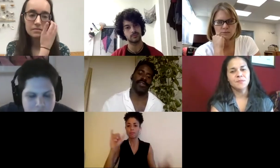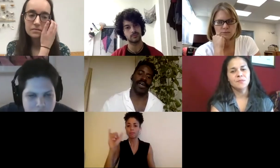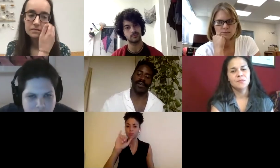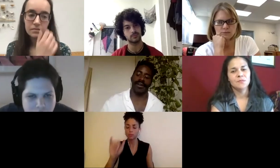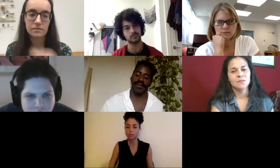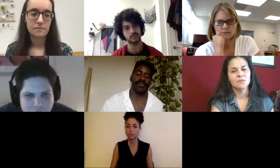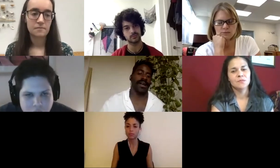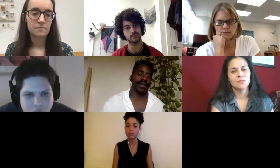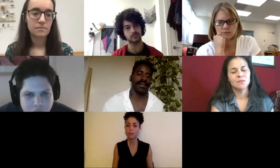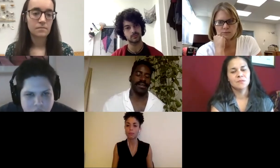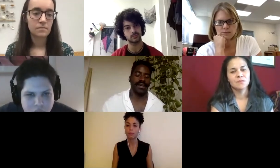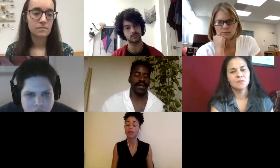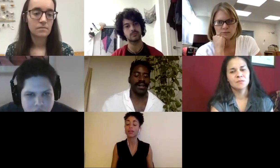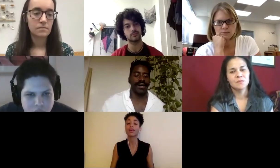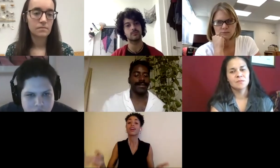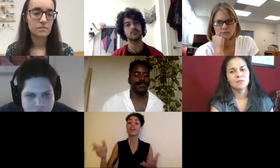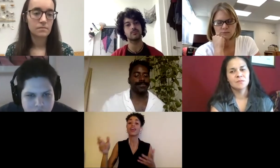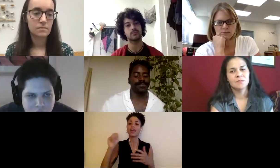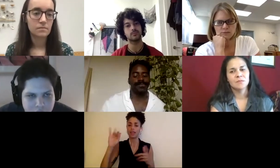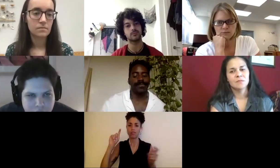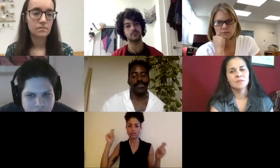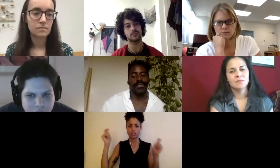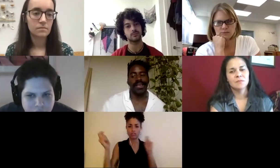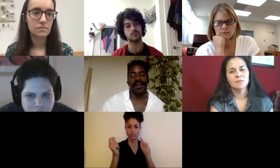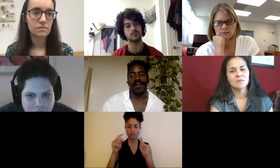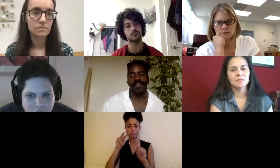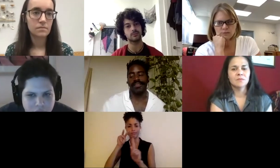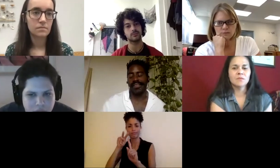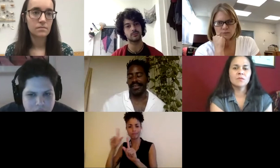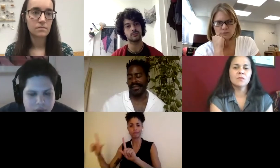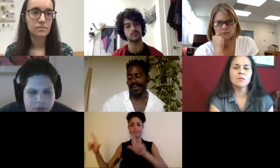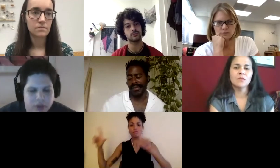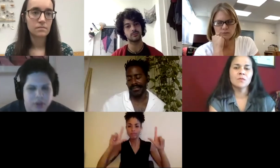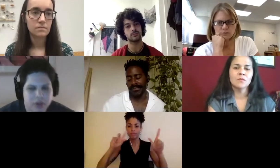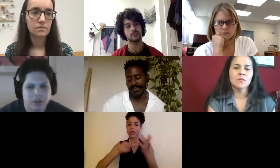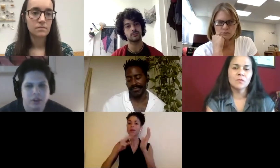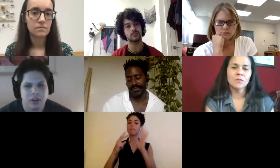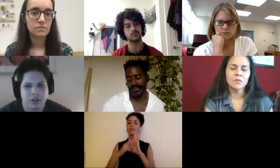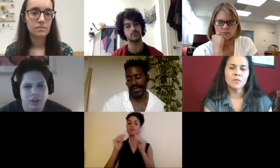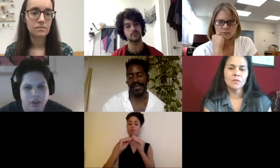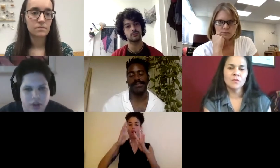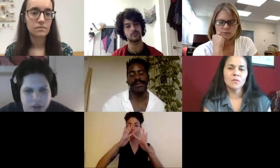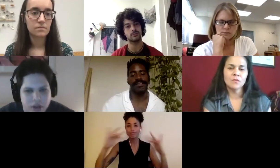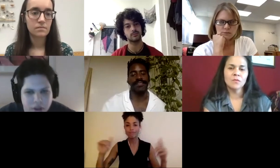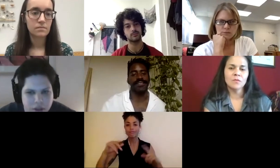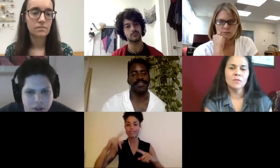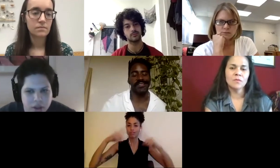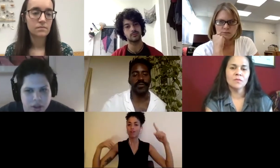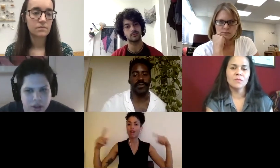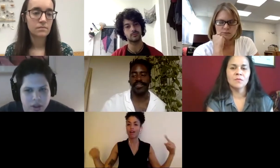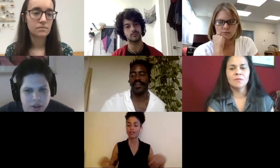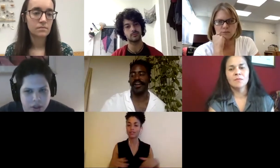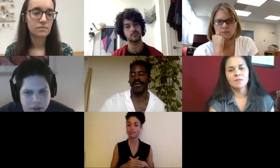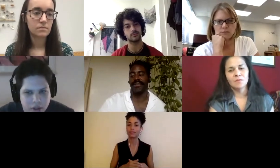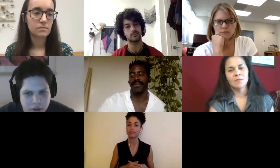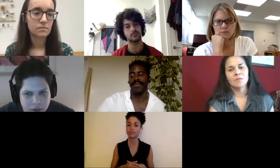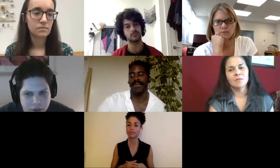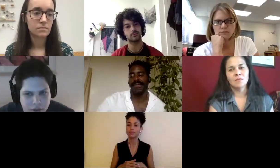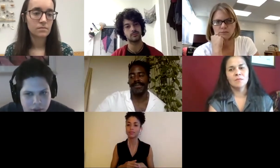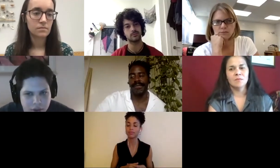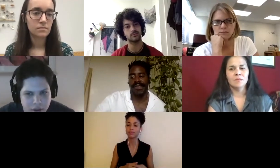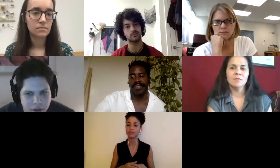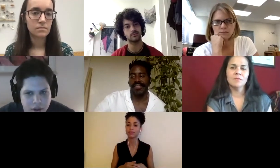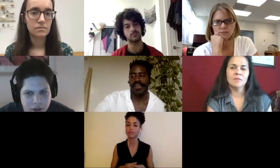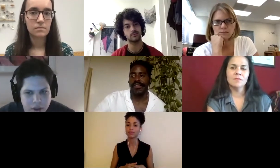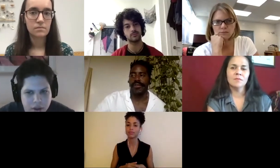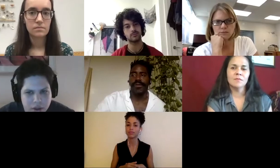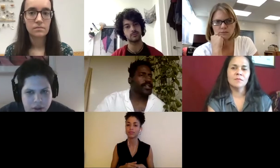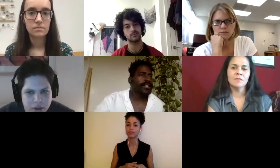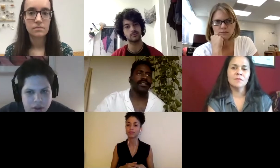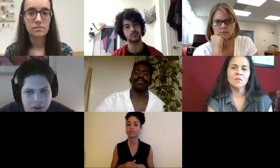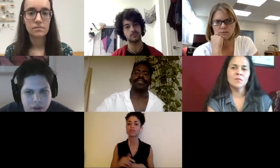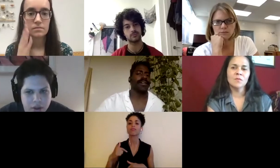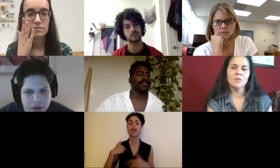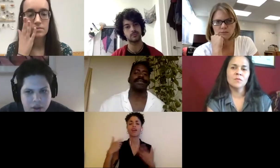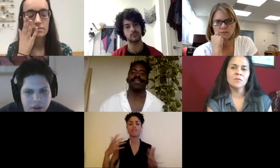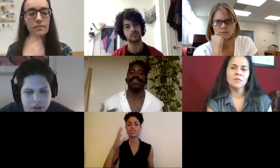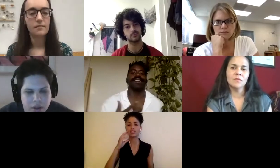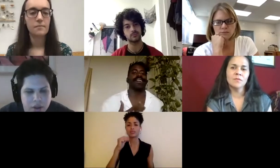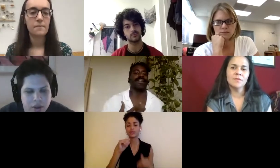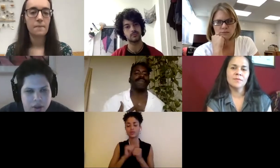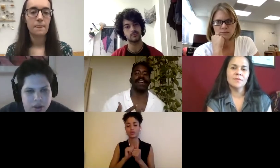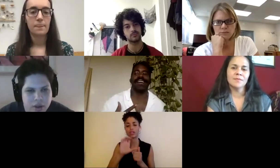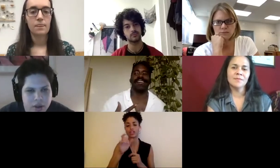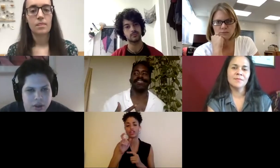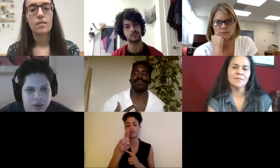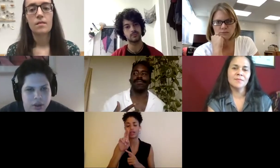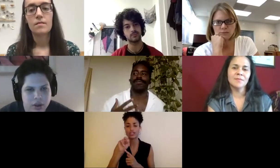variety. I experienced this with the curation, development, and performance